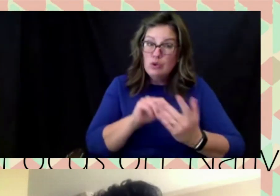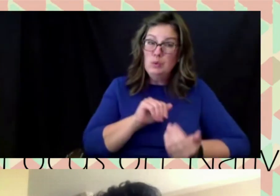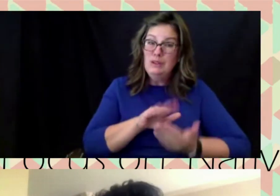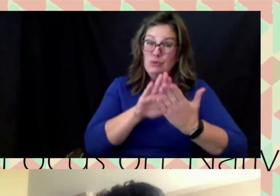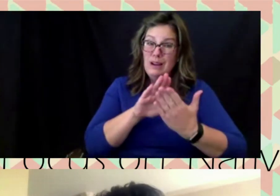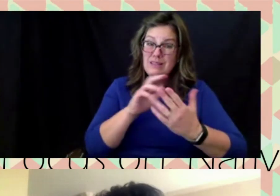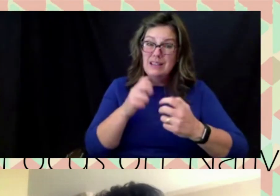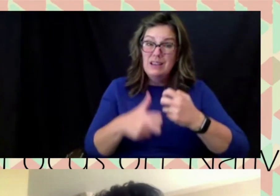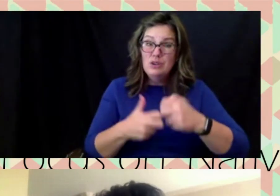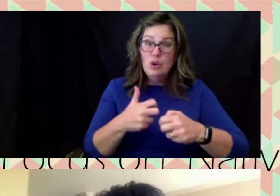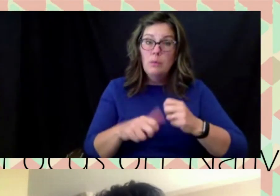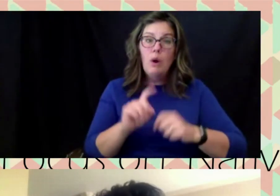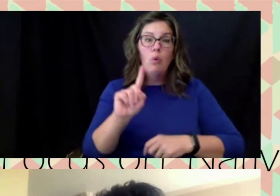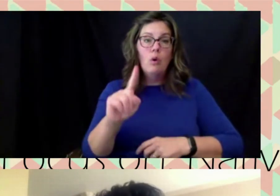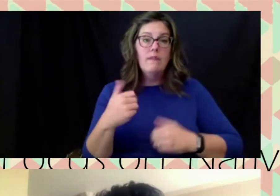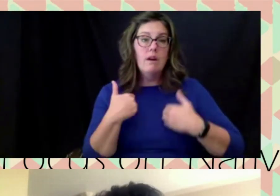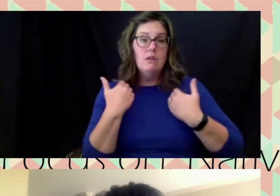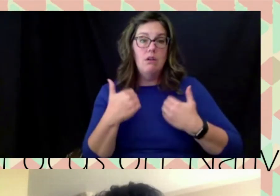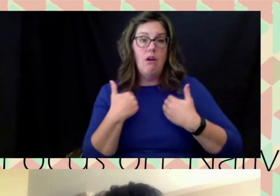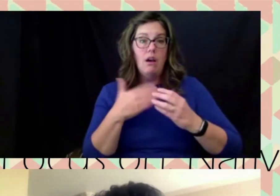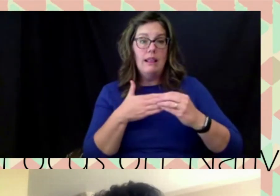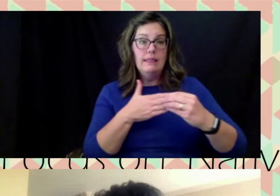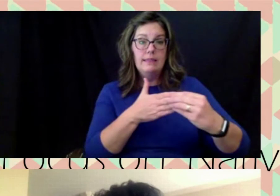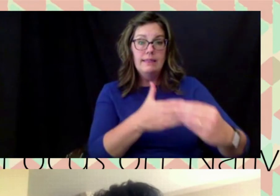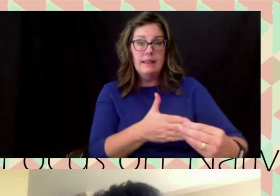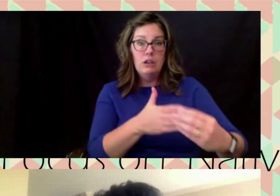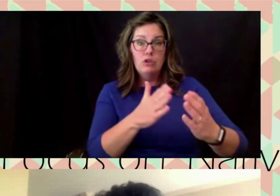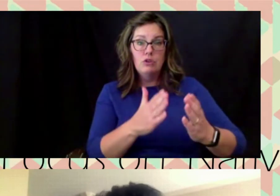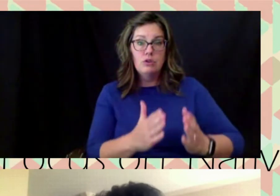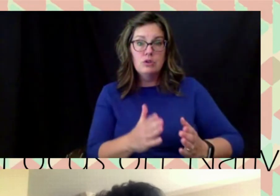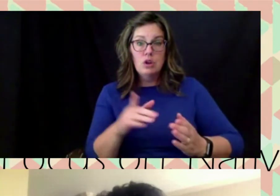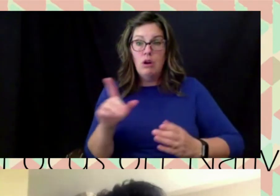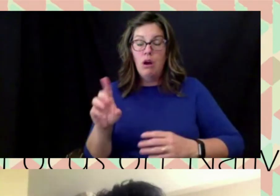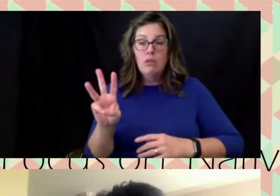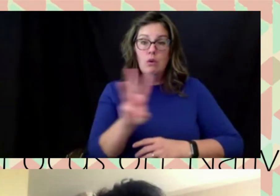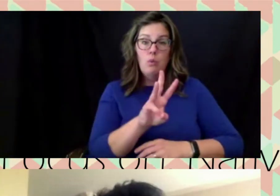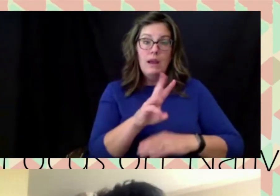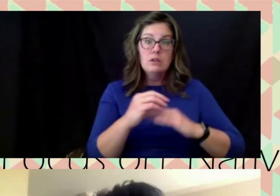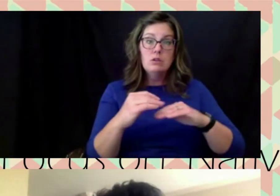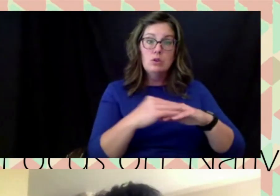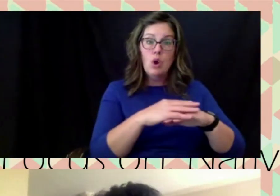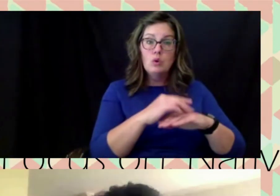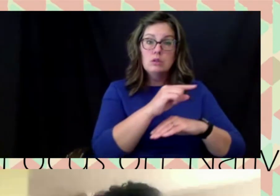of our young leaders on the um west coast who is a mha citizen shared you know we're not going to